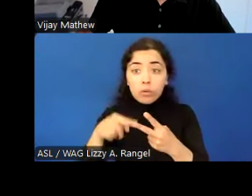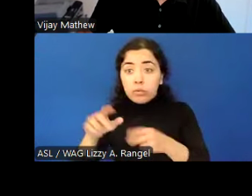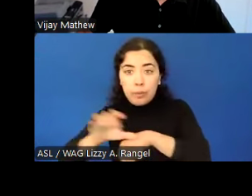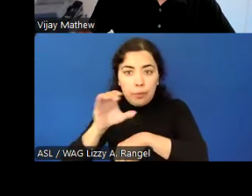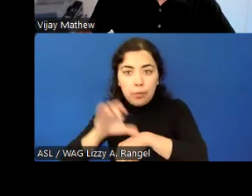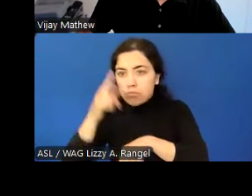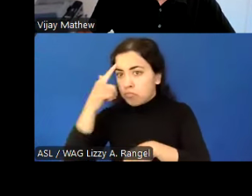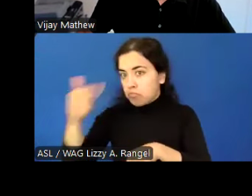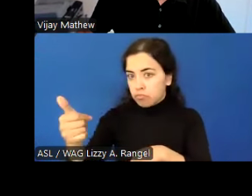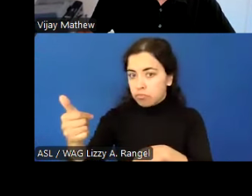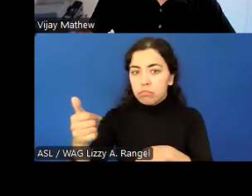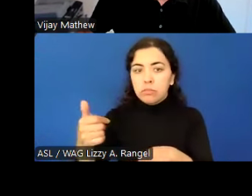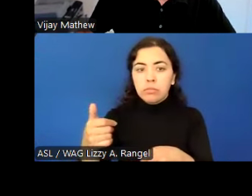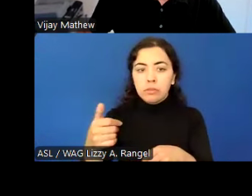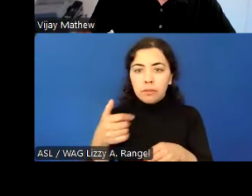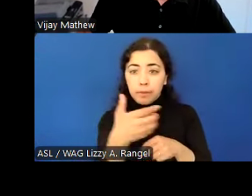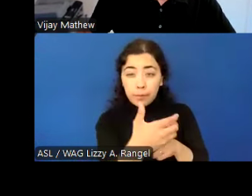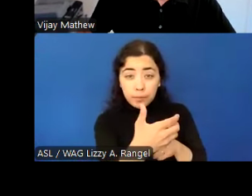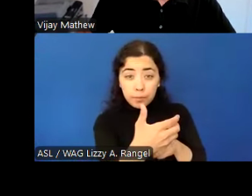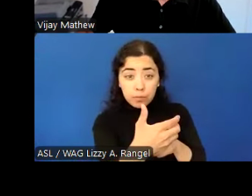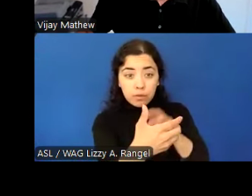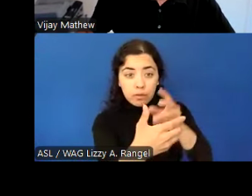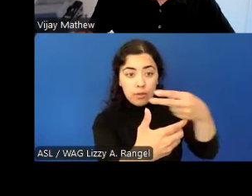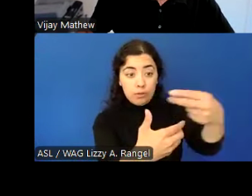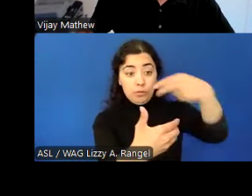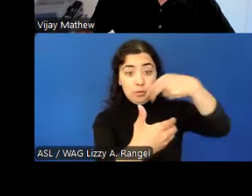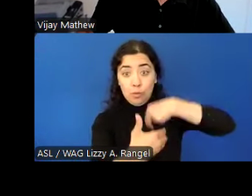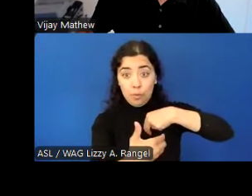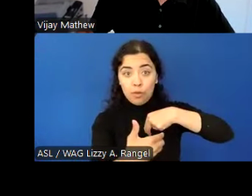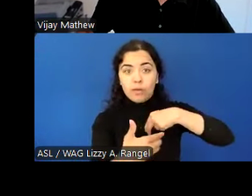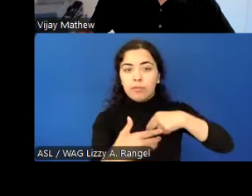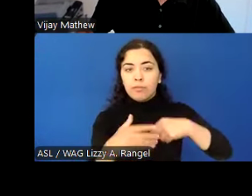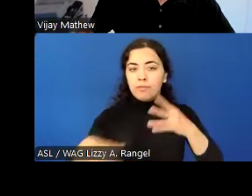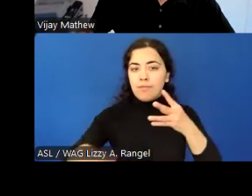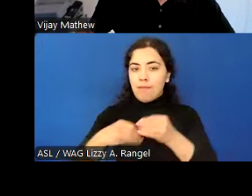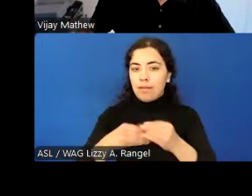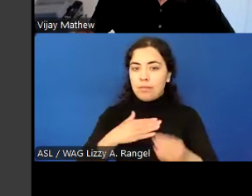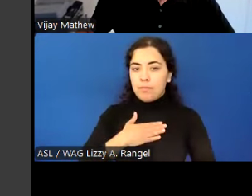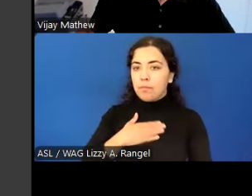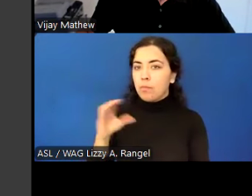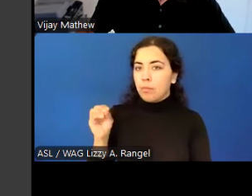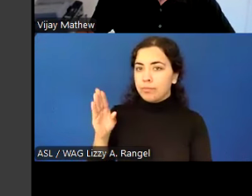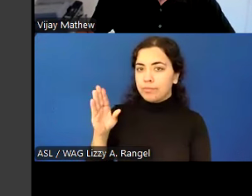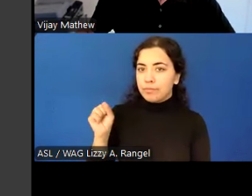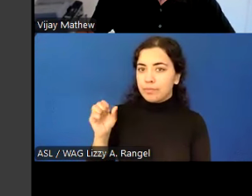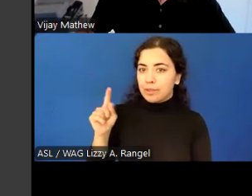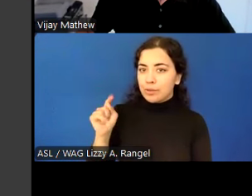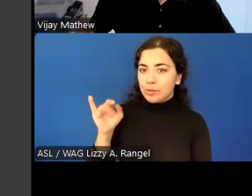add you to my OBS Studio composition. >> MALCOLM MIESTRELL: This is